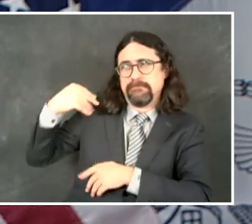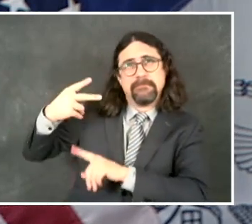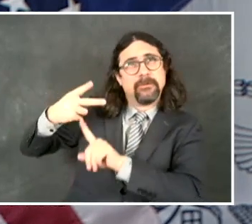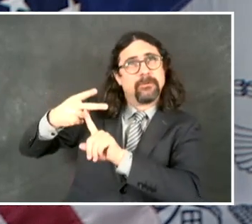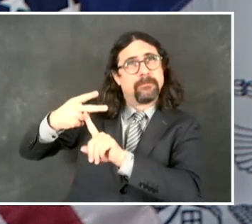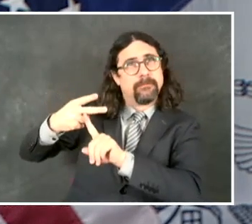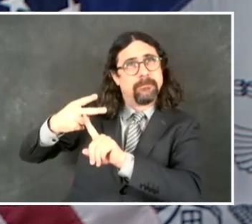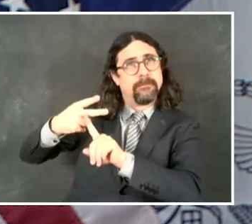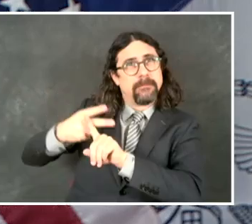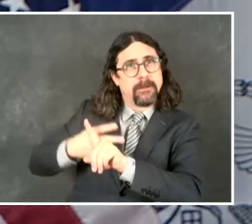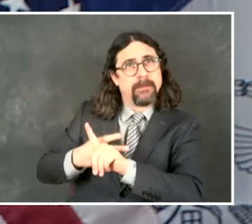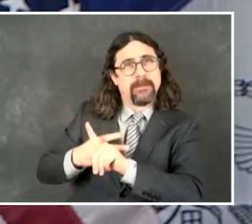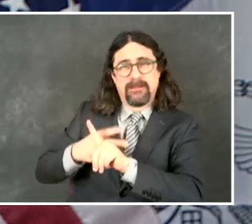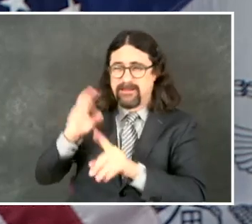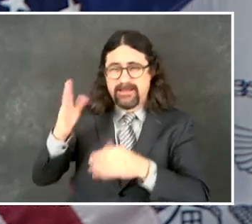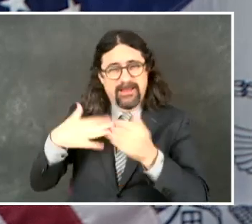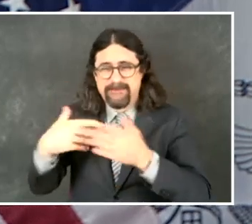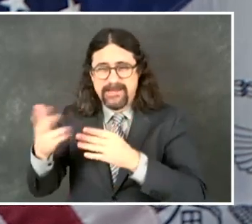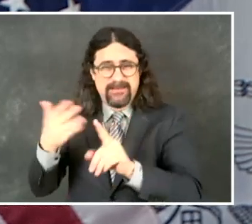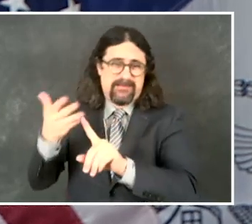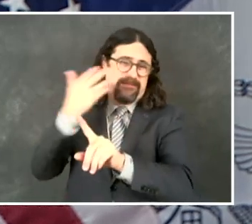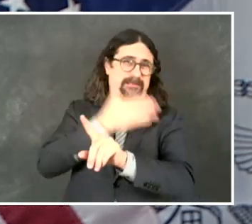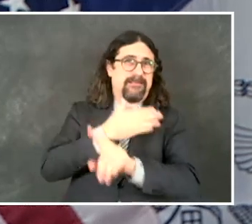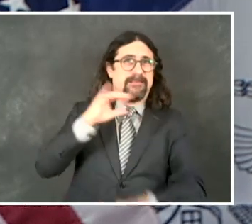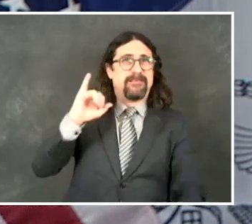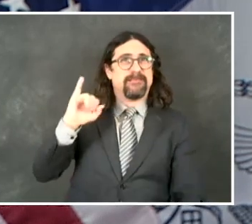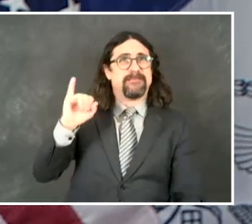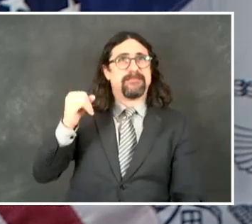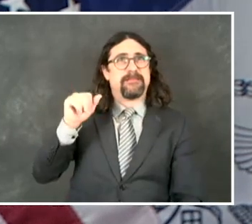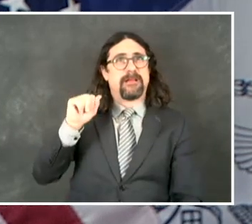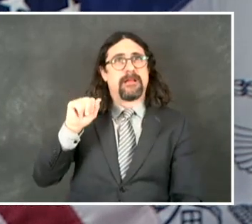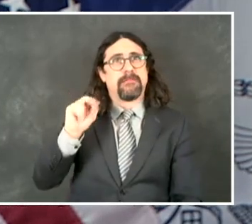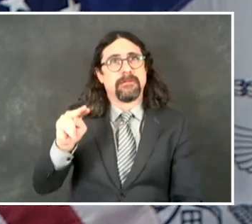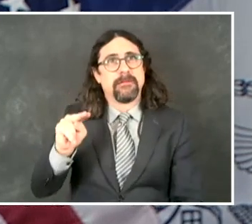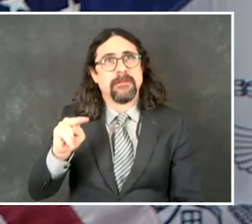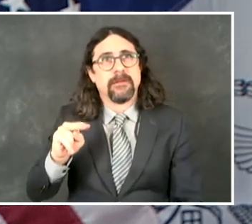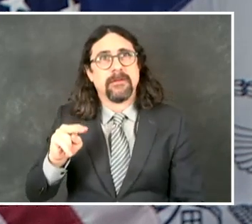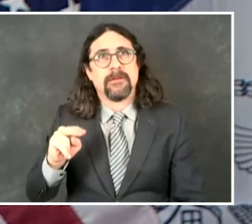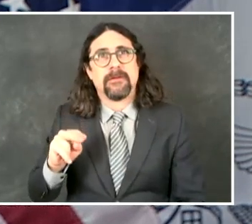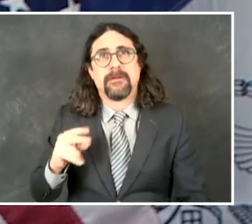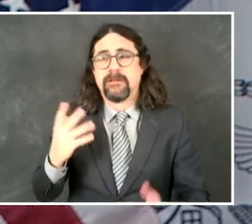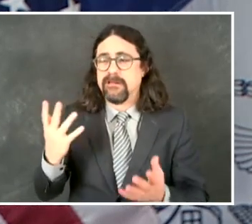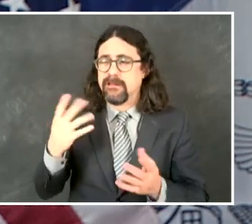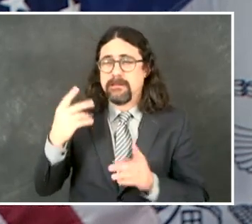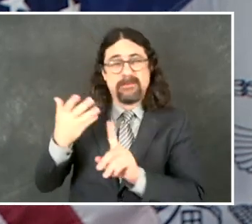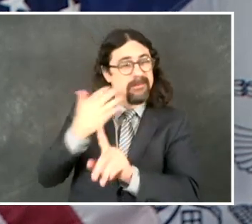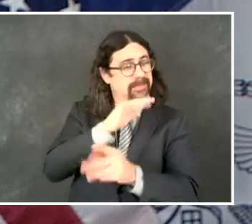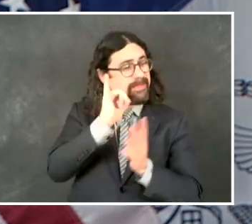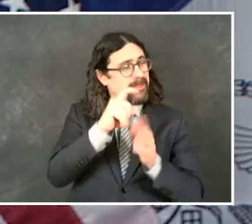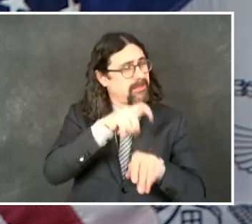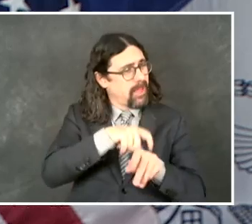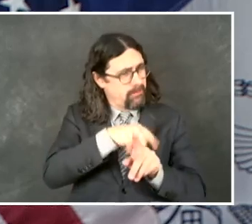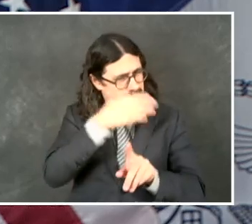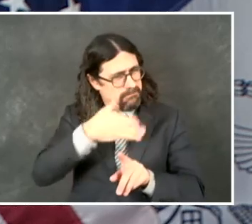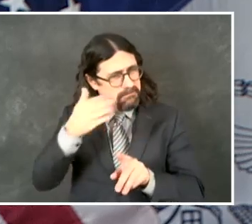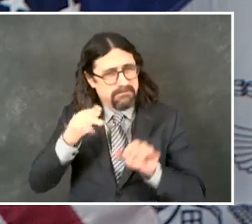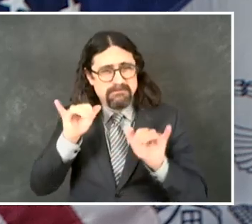THIS GOES BACK TO WHEN WE FIRST TALKEDB AOU T COVID-19 BACK IN JANUARY. THE QUESTION HAS ALWAS YBEEN, TESTING, TESTING,